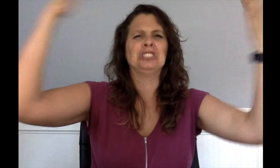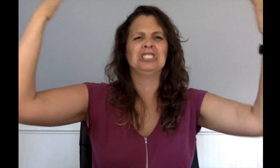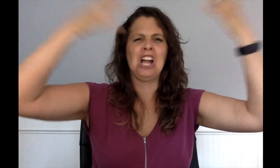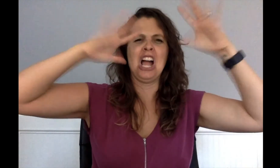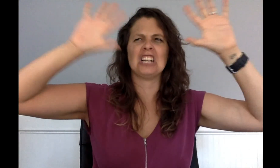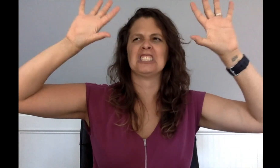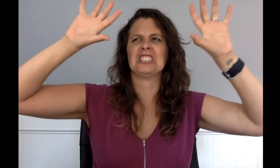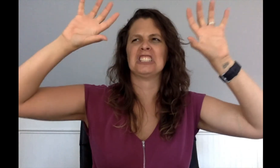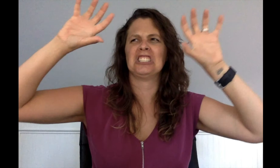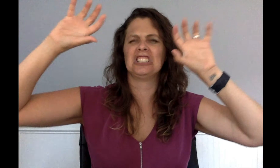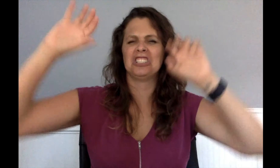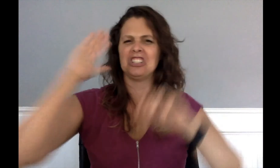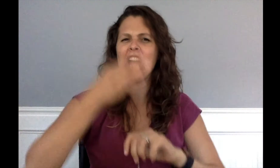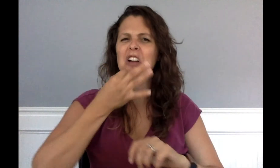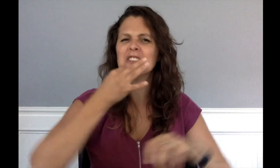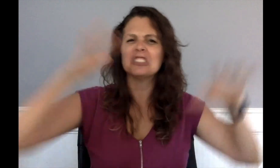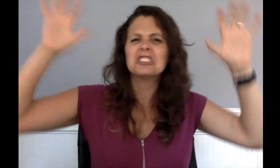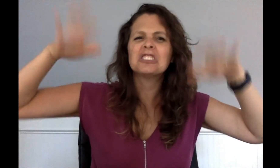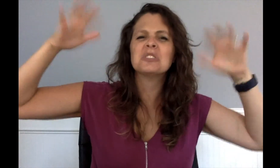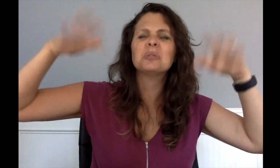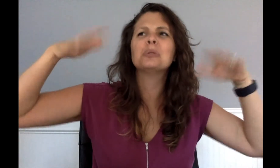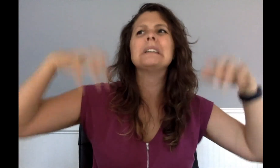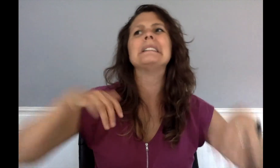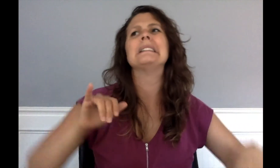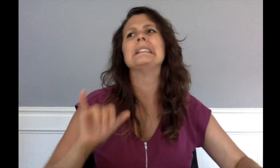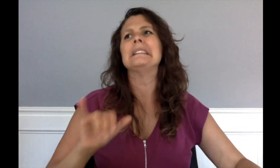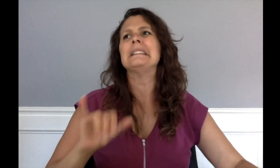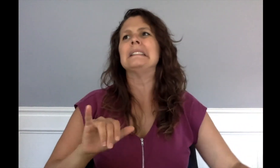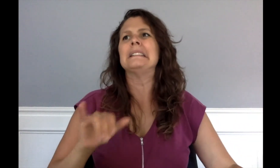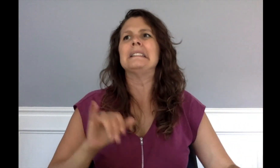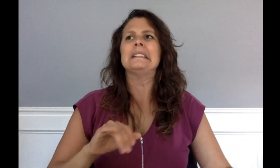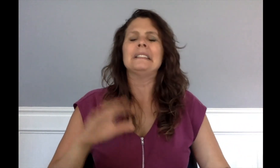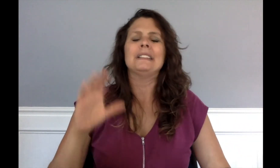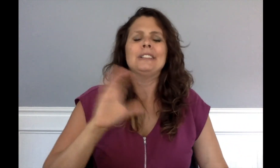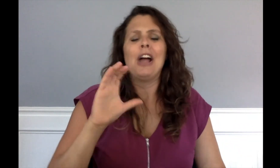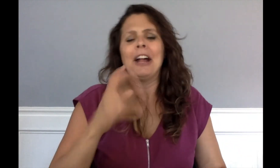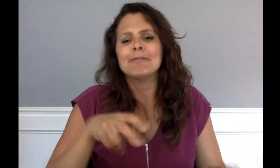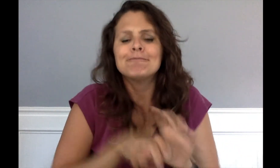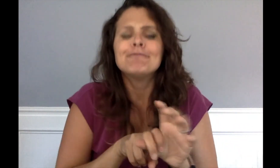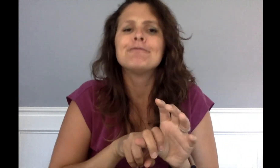The sky looked dark and angry, ready to storm again.